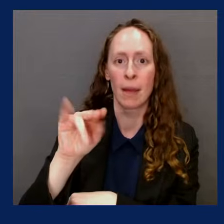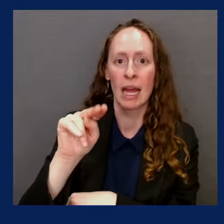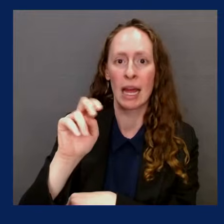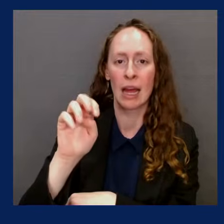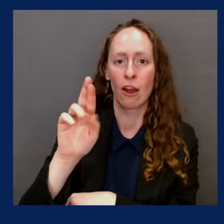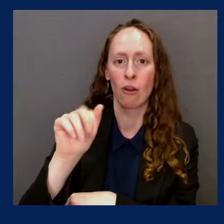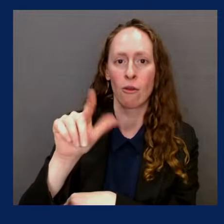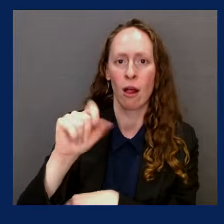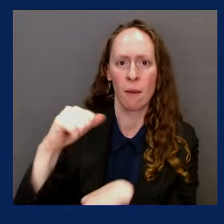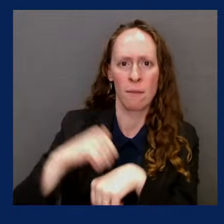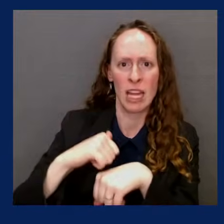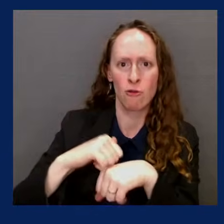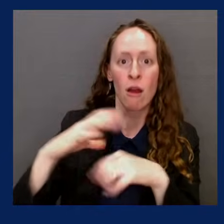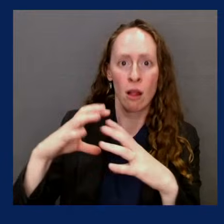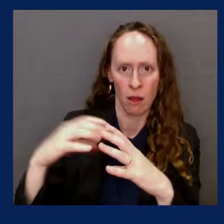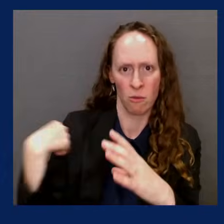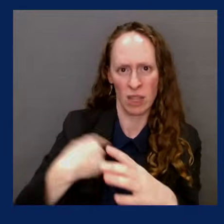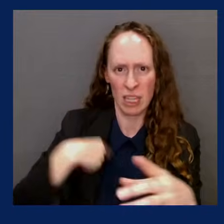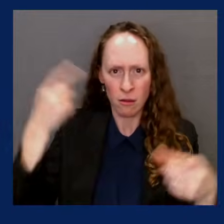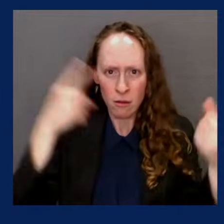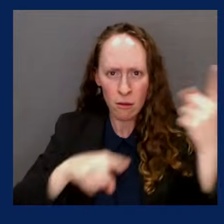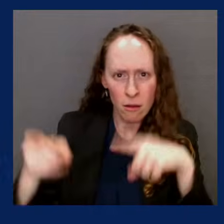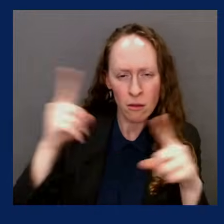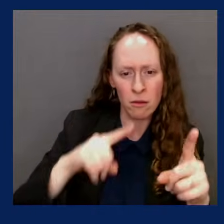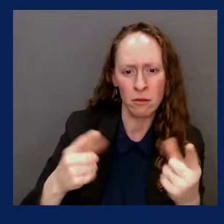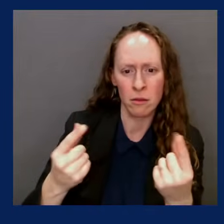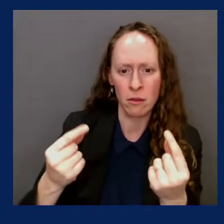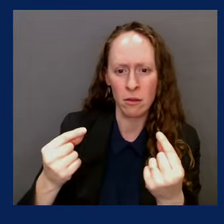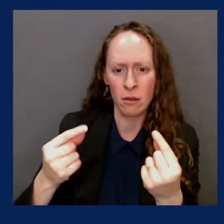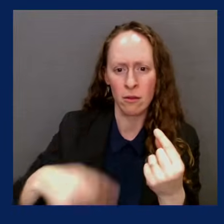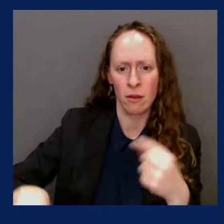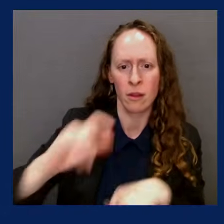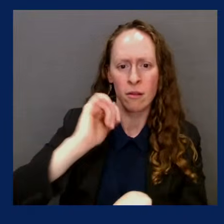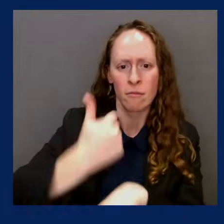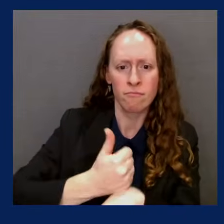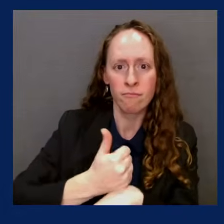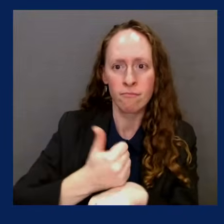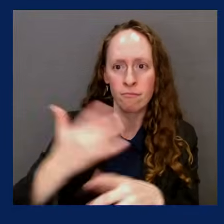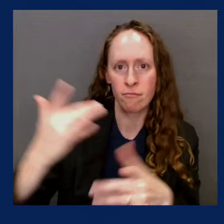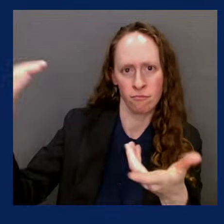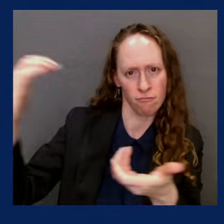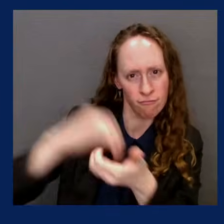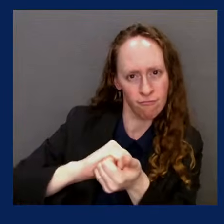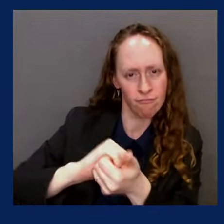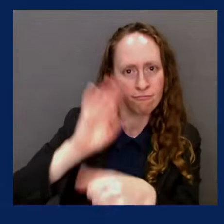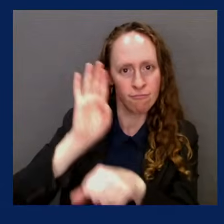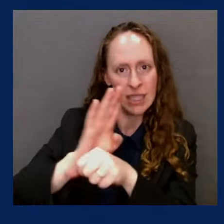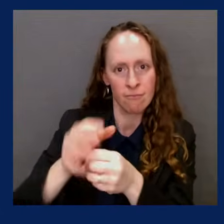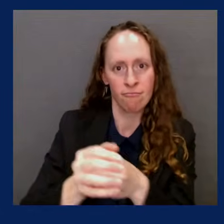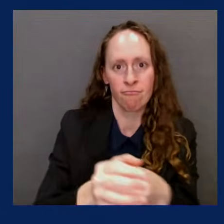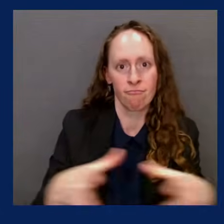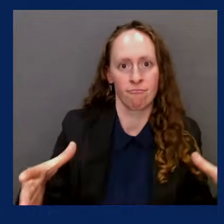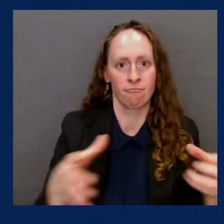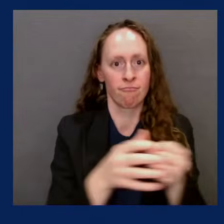and we're already beginning to see the impacts. We've created a Critical Minerals Taskforce to build secure critical minerals supply chains.